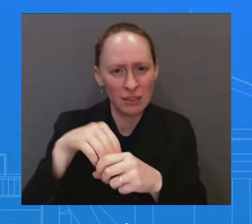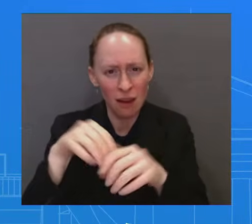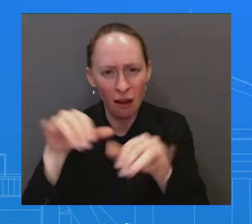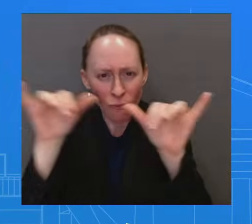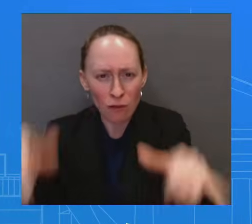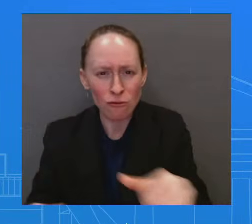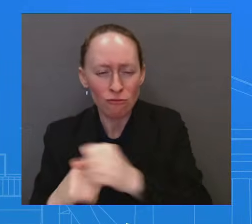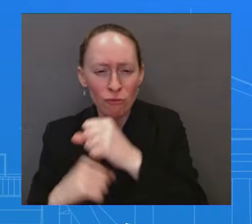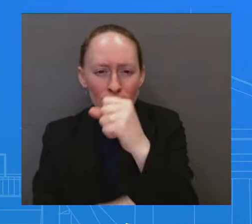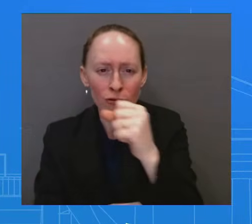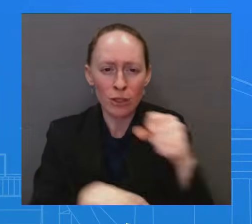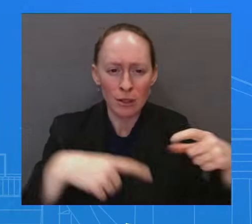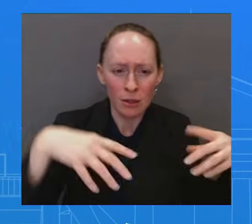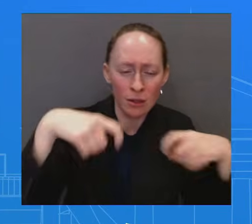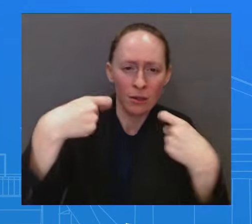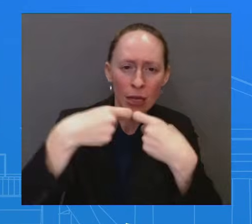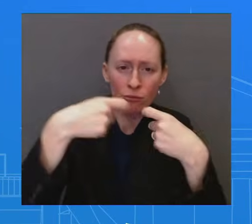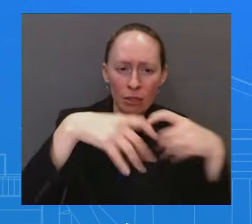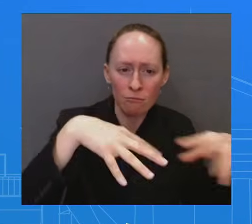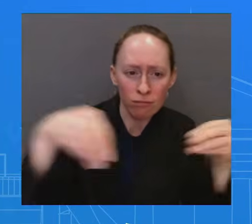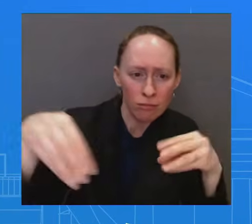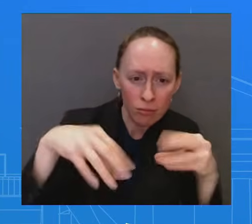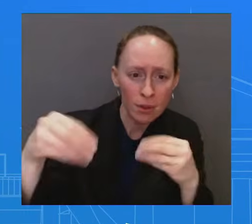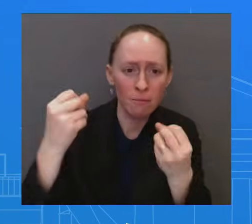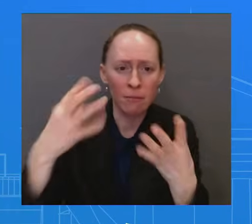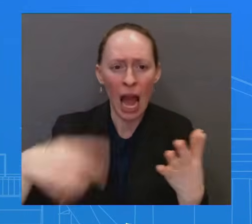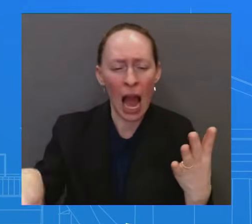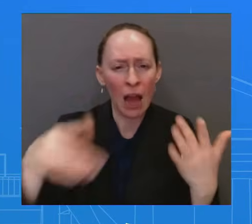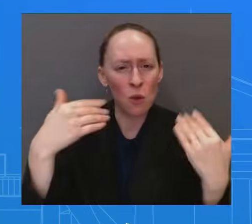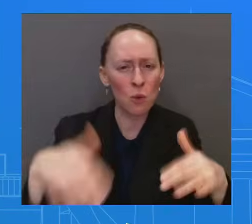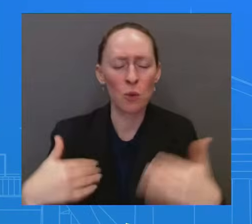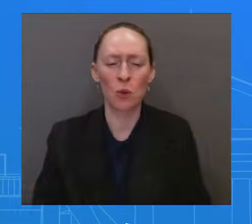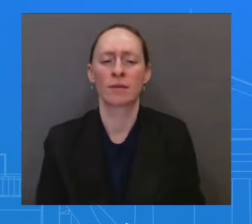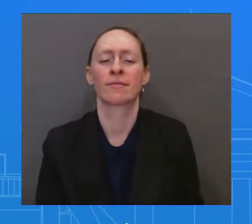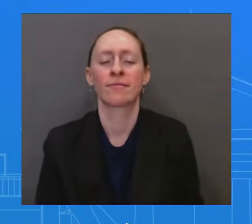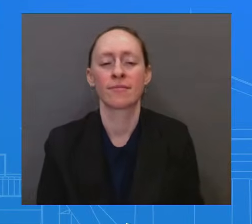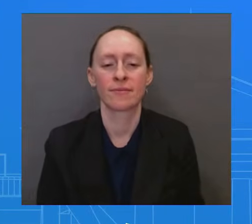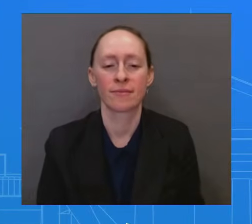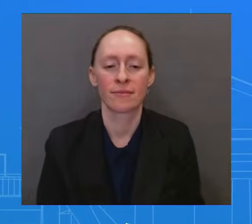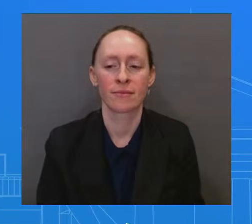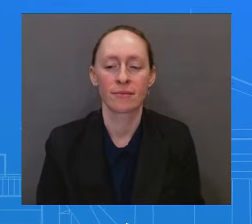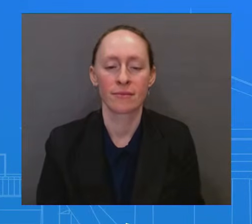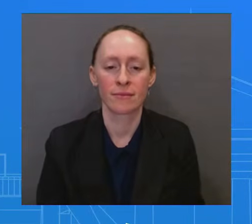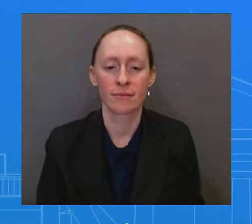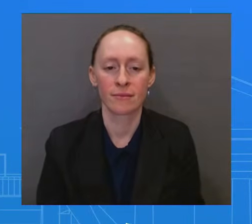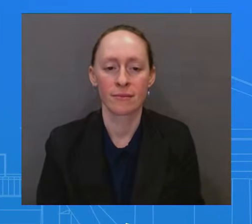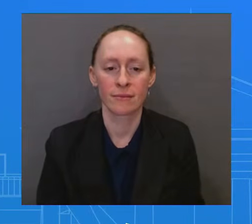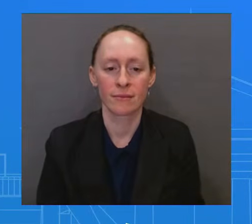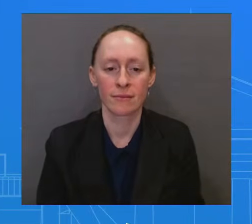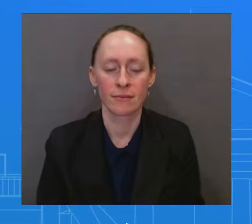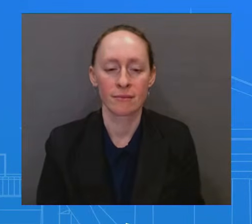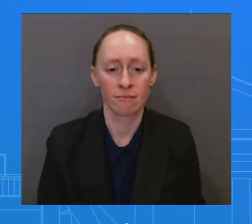The Press: So, too soon to say whether you're looking at seized assets for that measure? Mr. Kirby: I would say too soon to say. The Press: And can you speak very quickly to where this --